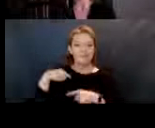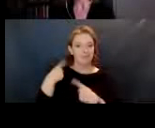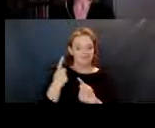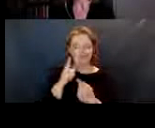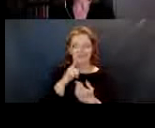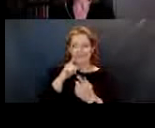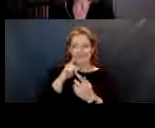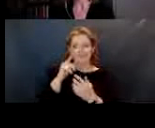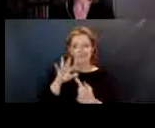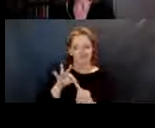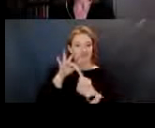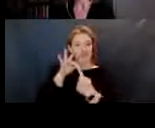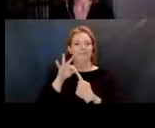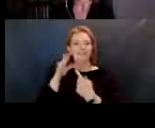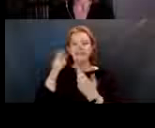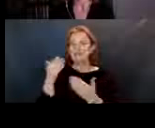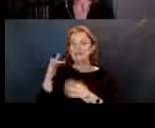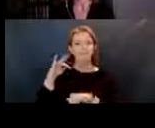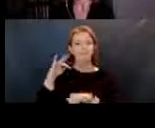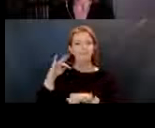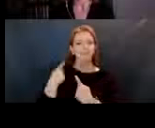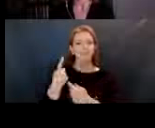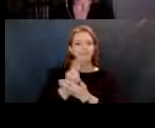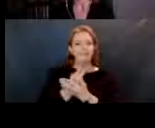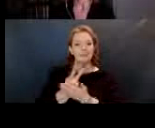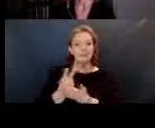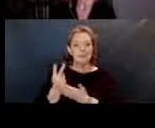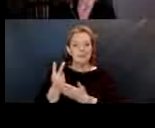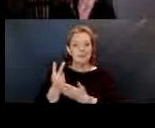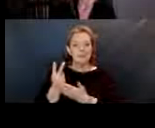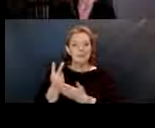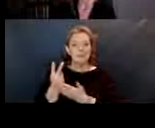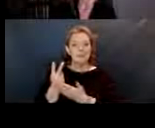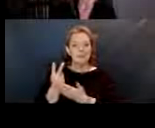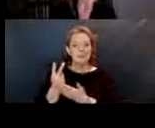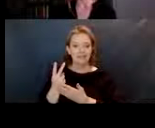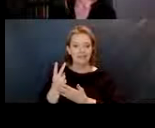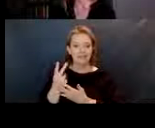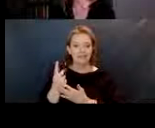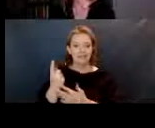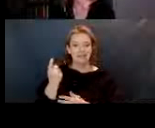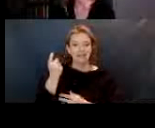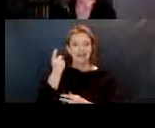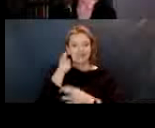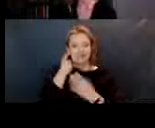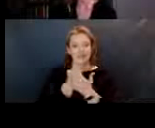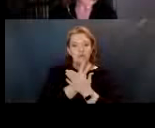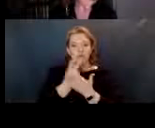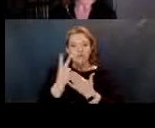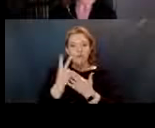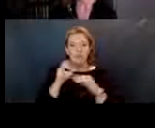weeks, and has just finished up a quarantine period, so this is his first virtual event